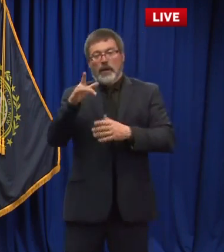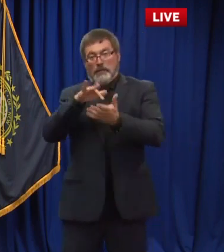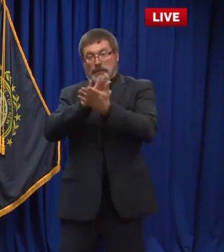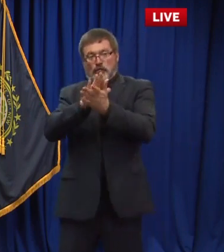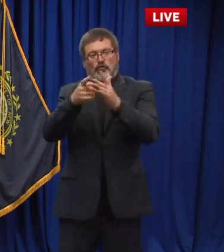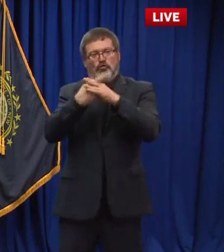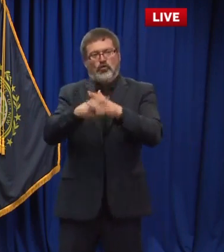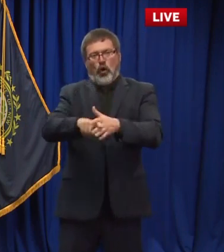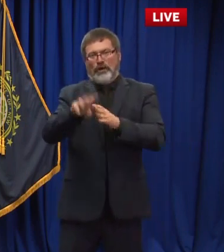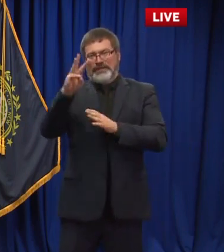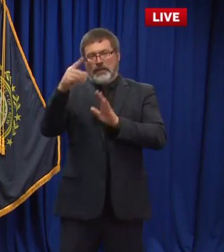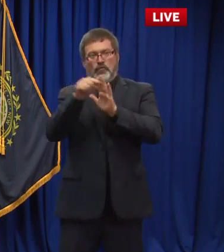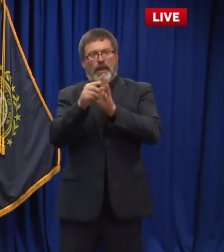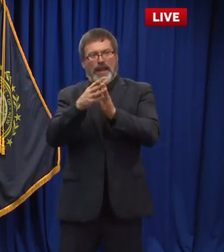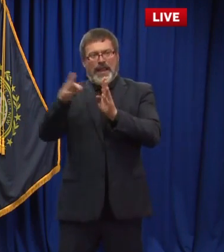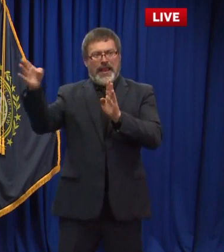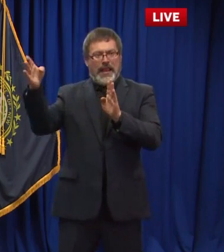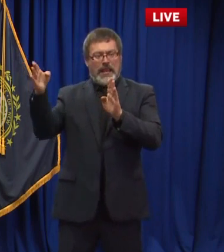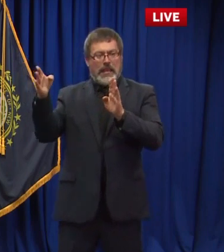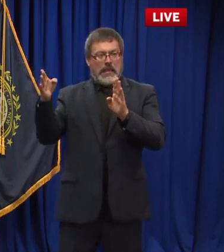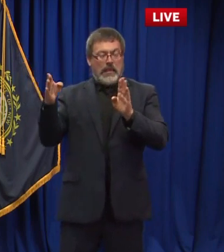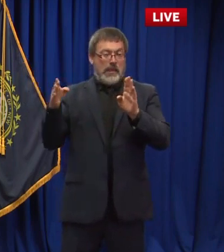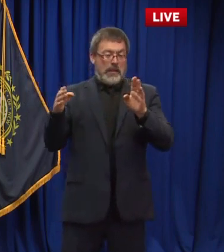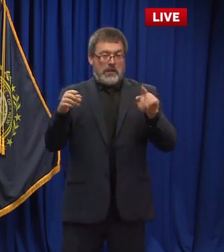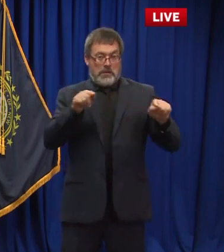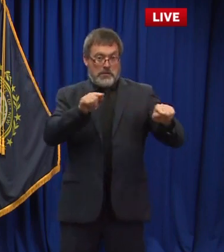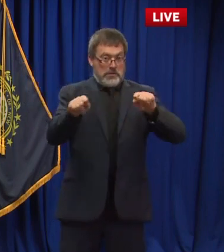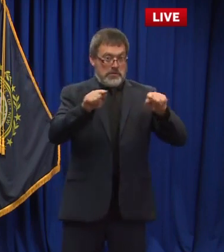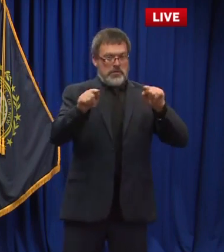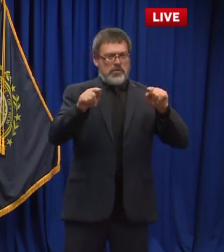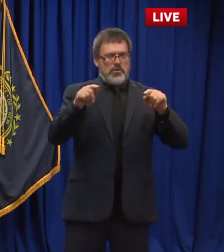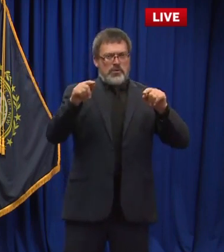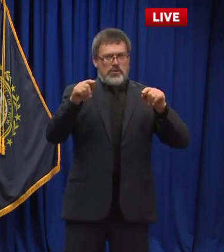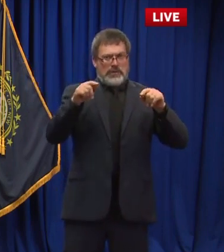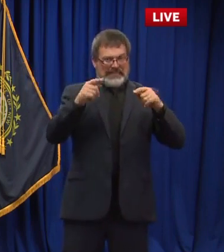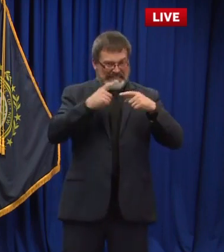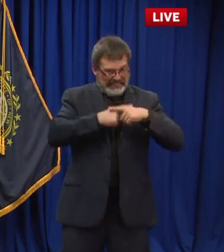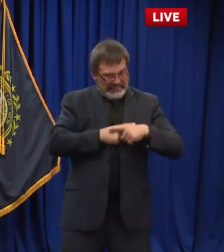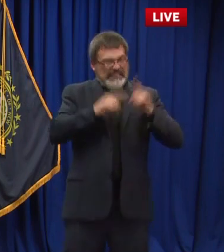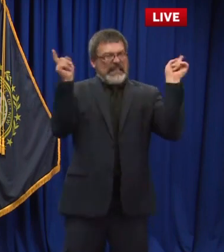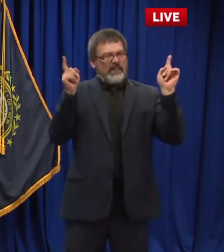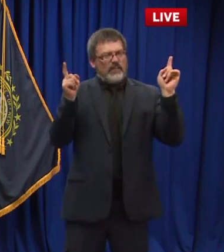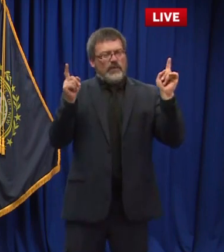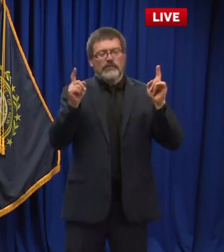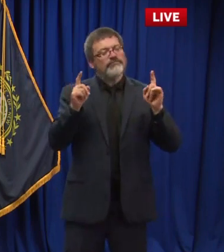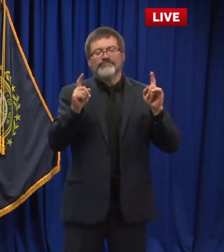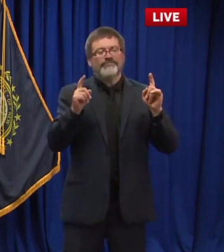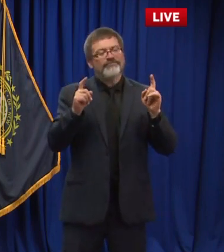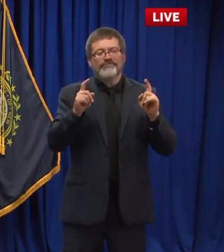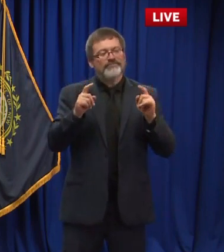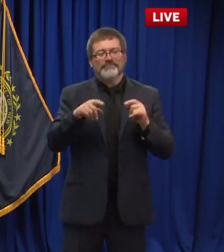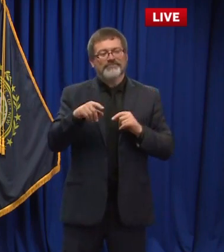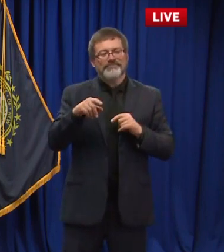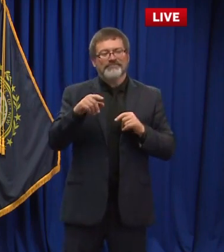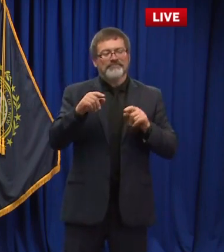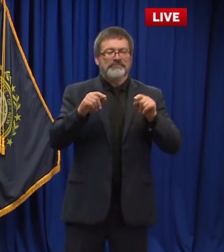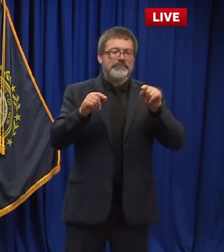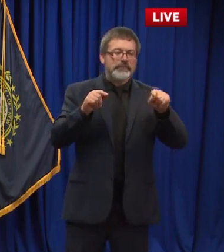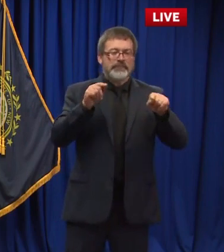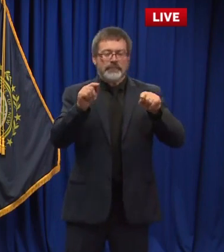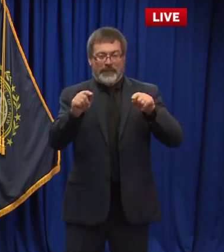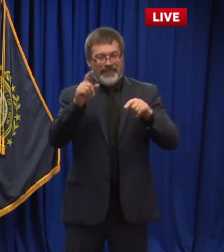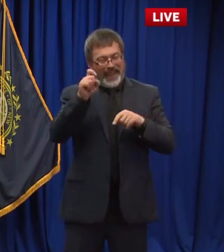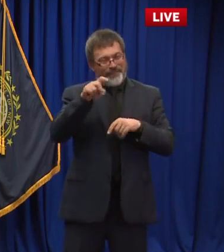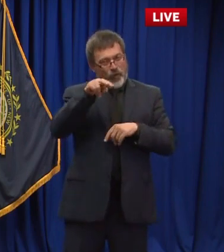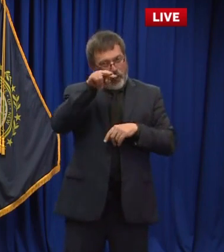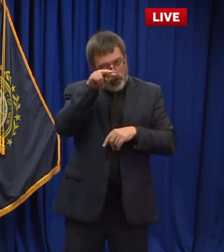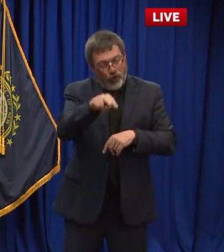I THINK IT’S FOR THE GOVERNOR OR EVEN DR. CHAN TO SAY THAT 56 RATE THERE IS THIS FUNDAMENTAL BAR THAT IS COMPLETELY DIFFERENT.